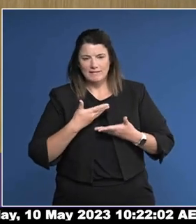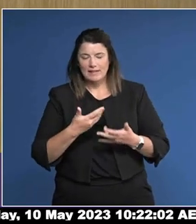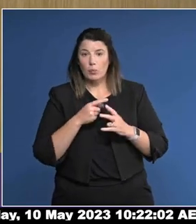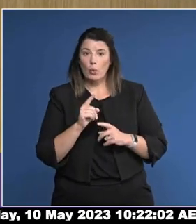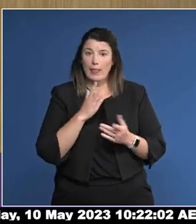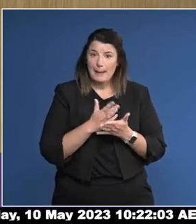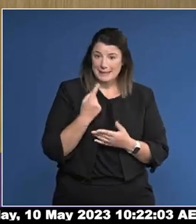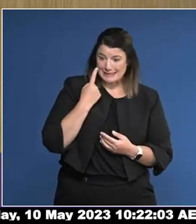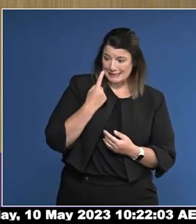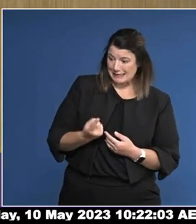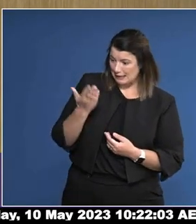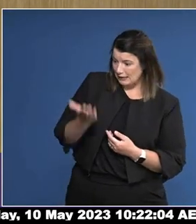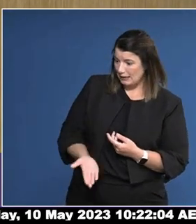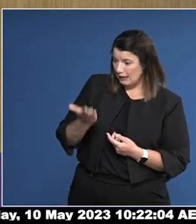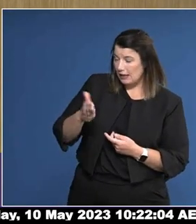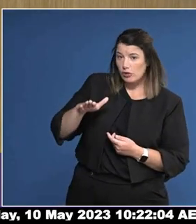child each day that they are presenting.